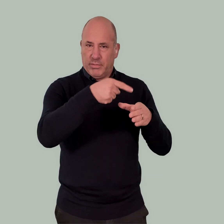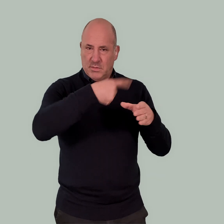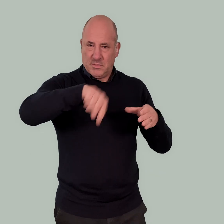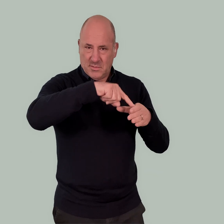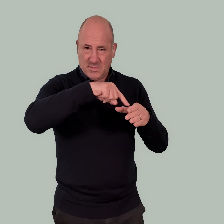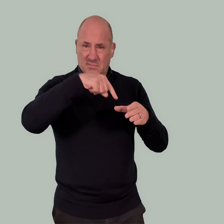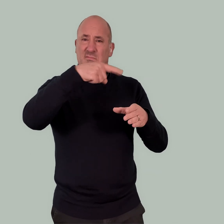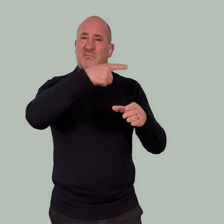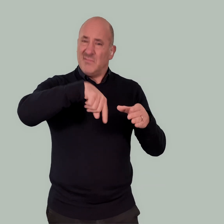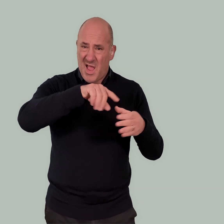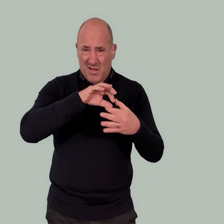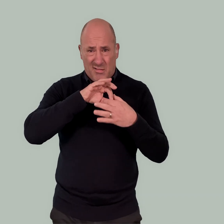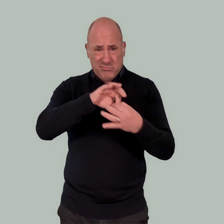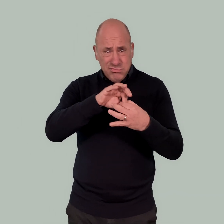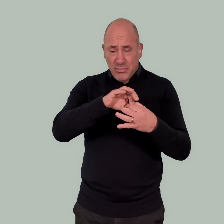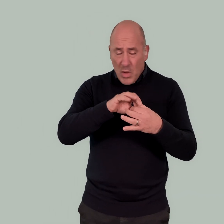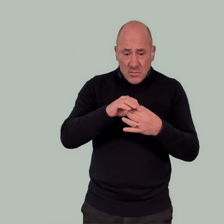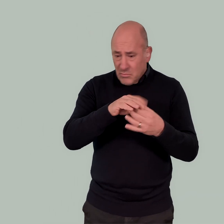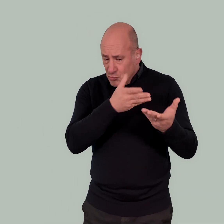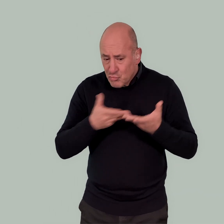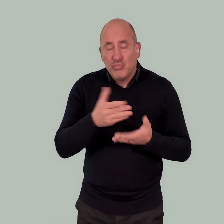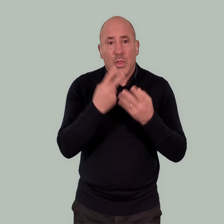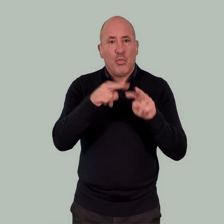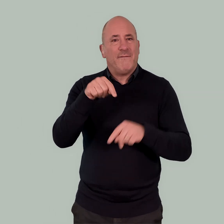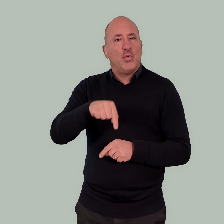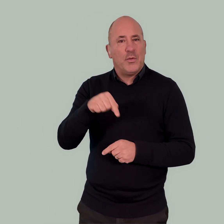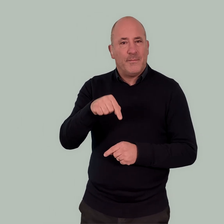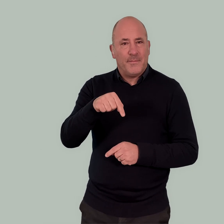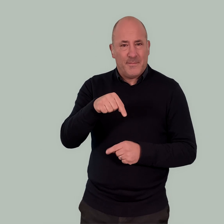who jointly lead co-production of the Review.